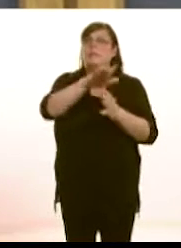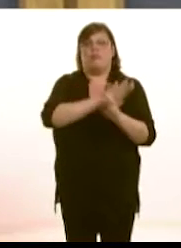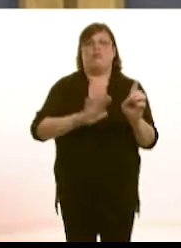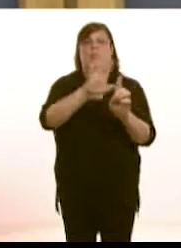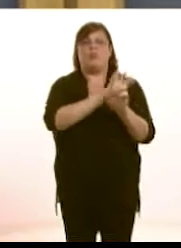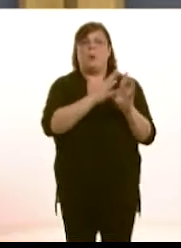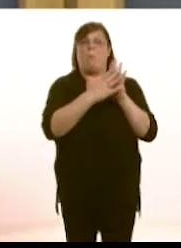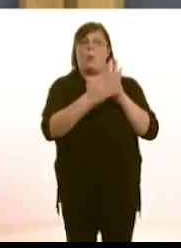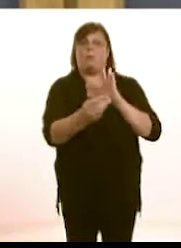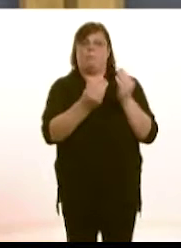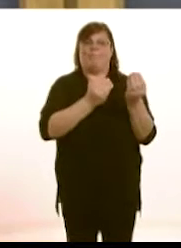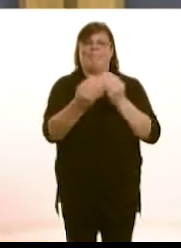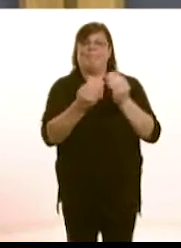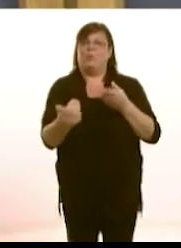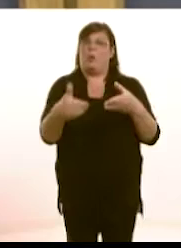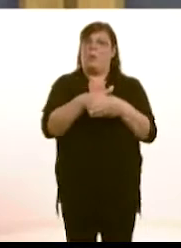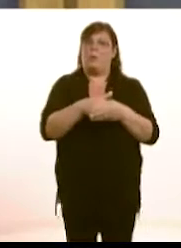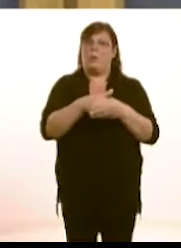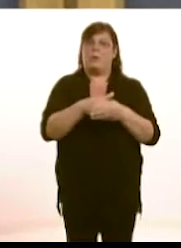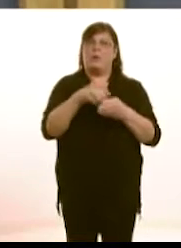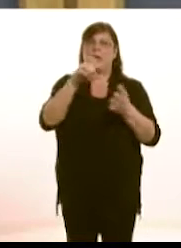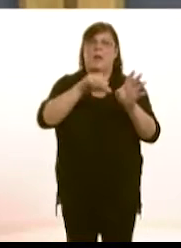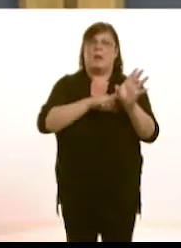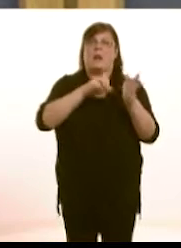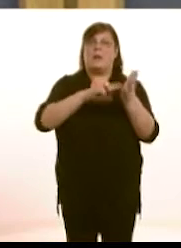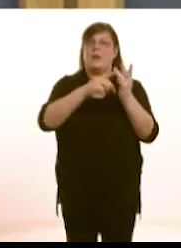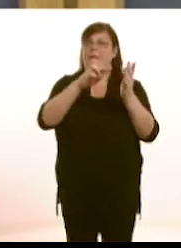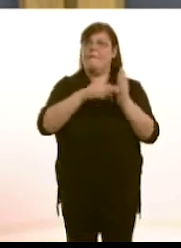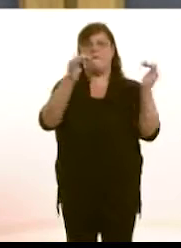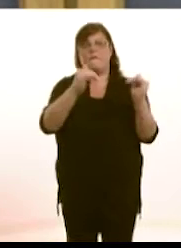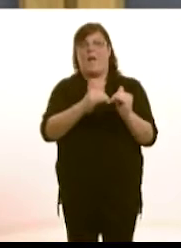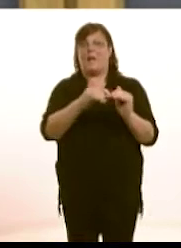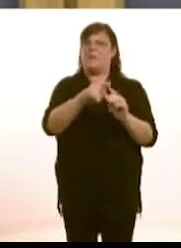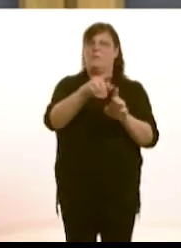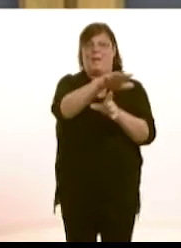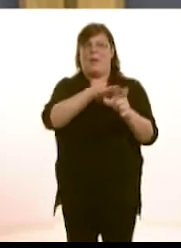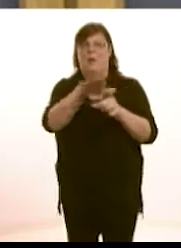enough to incorporate the best interests of constituencies like my own, whose interests lie in both city regions.